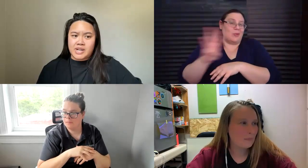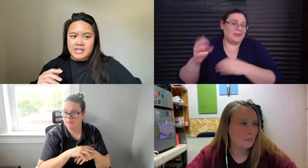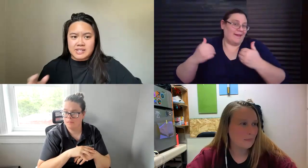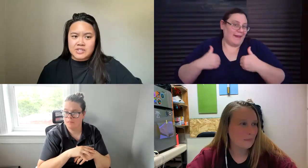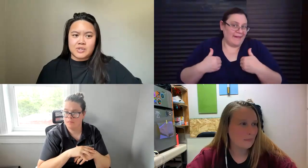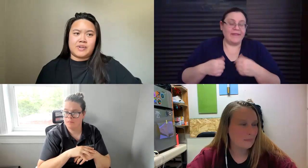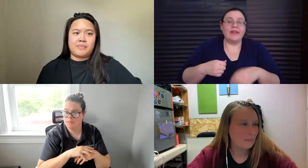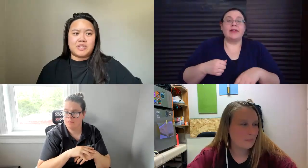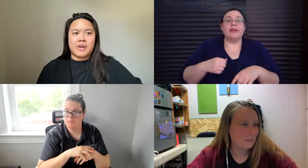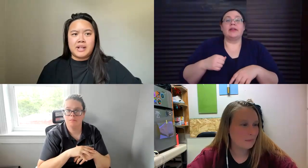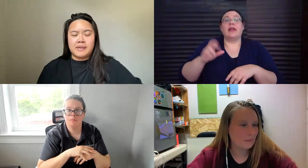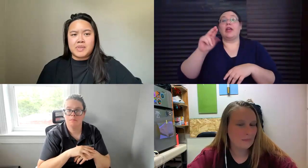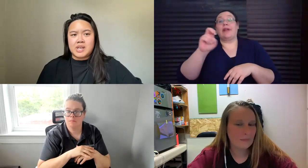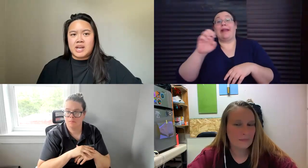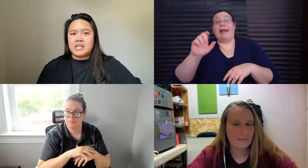And then Renee's Instagram, as well.